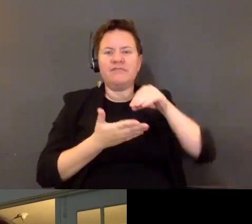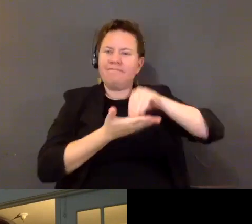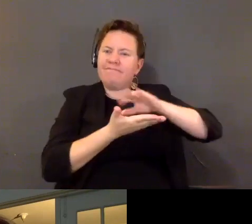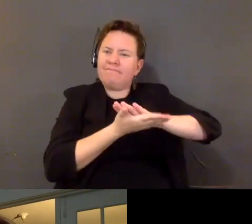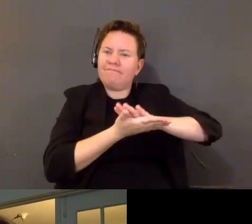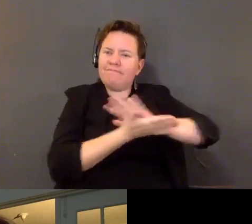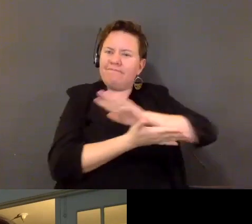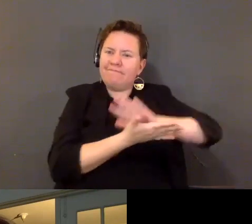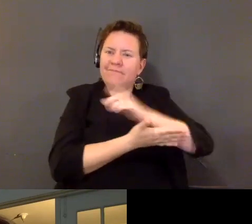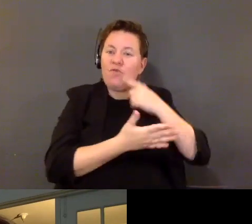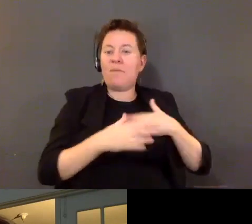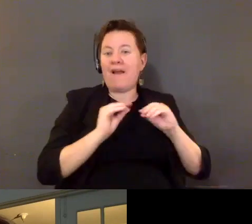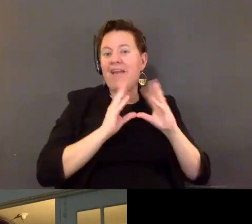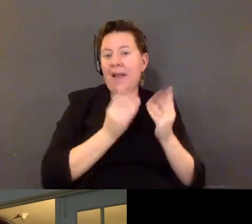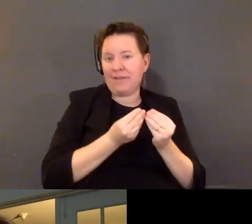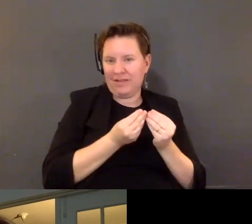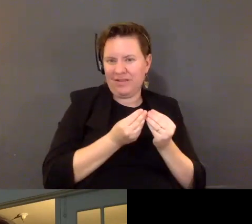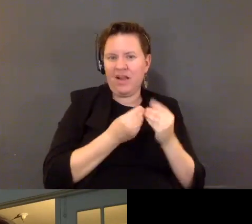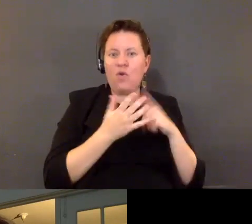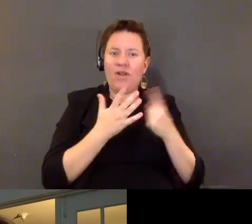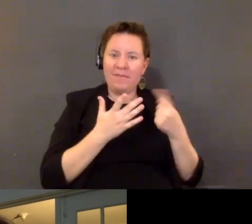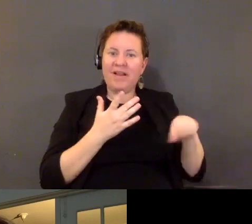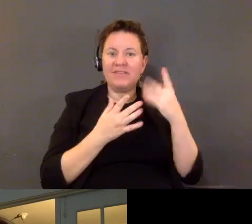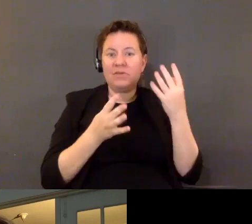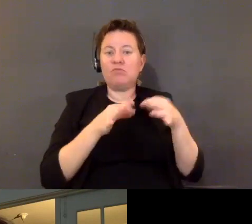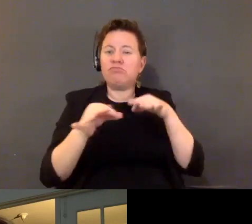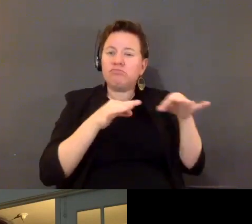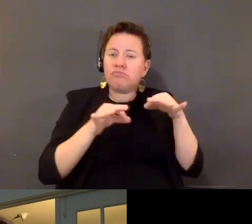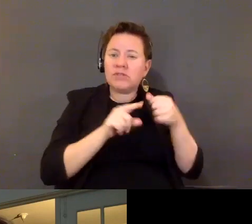that i wanted them to have something that would explain my work after i wasn't around anymore